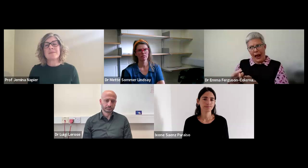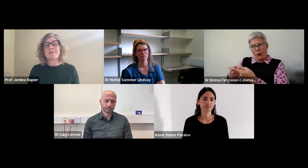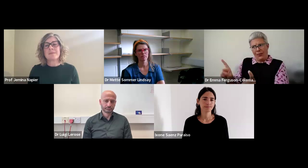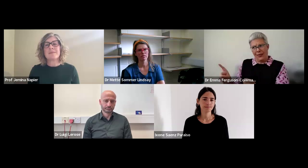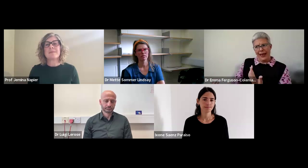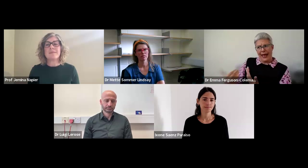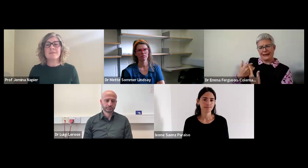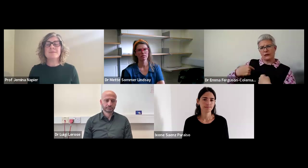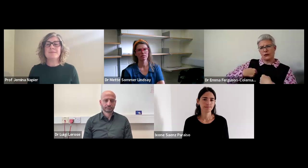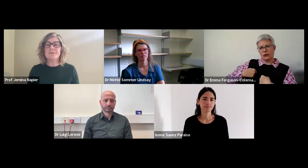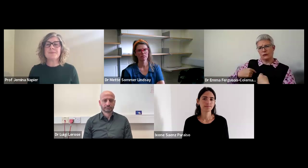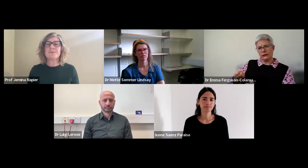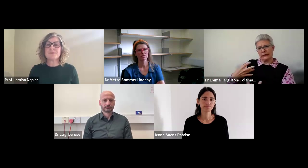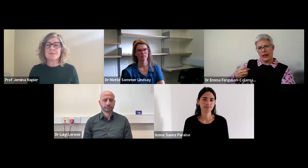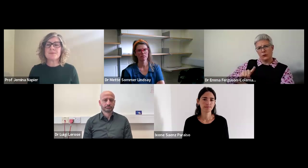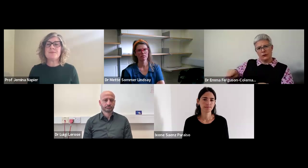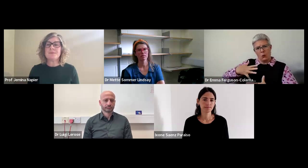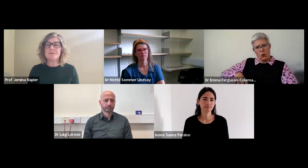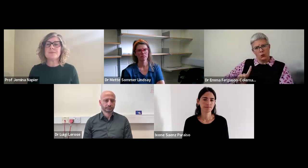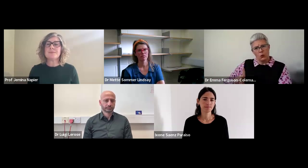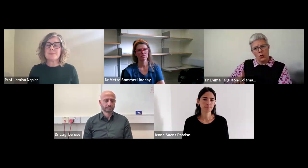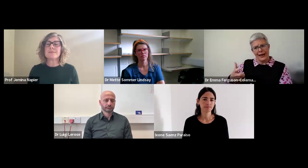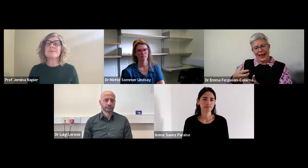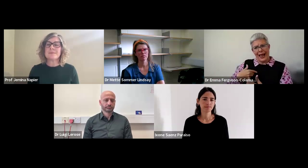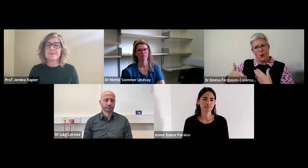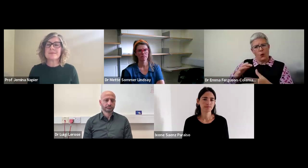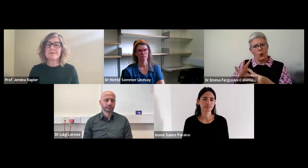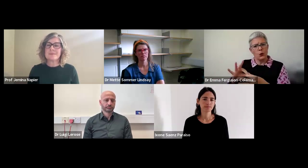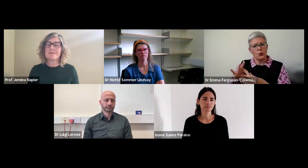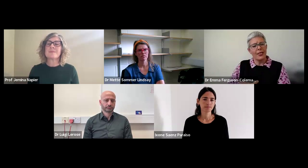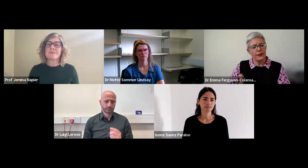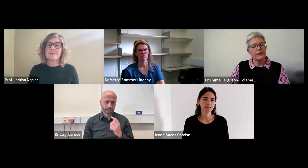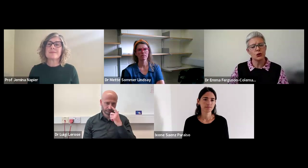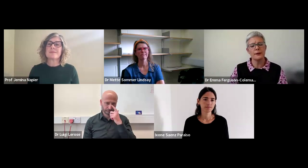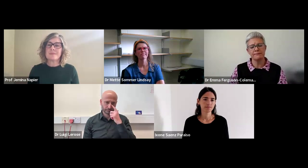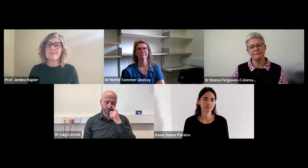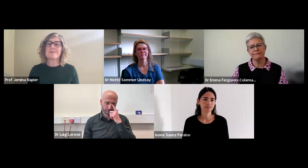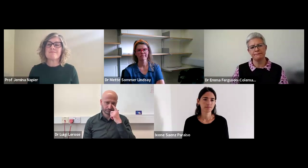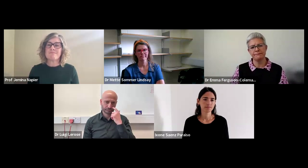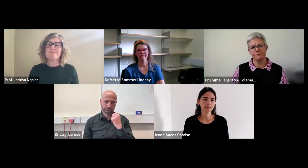It's not about the world being accessible to us but it's also about making ourselves accessible,